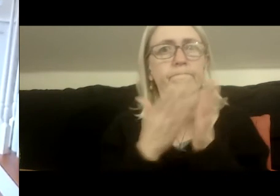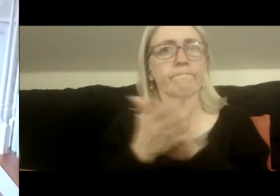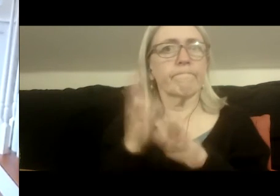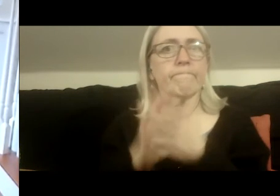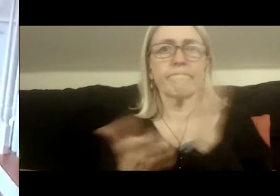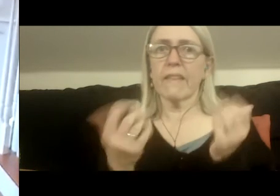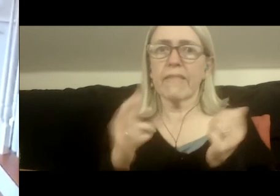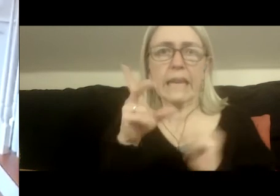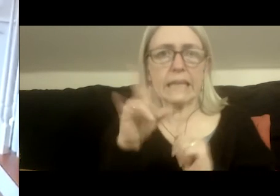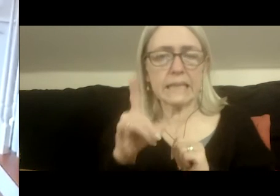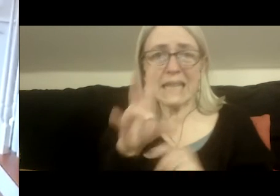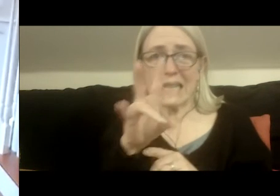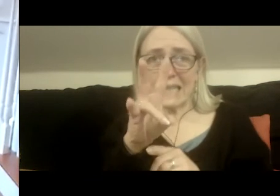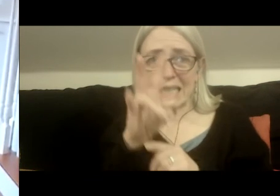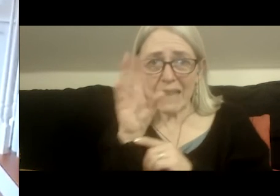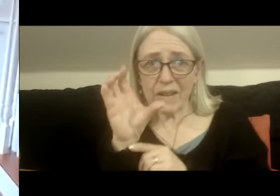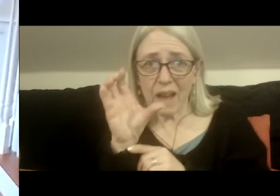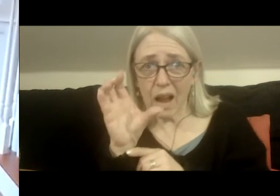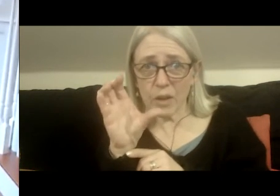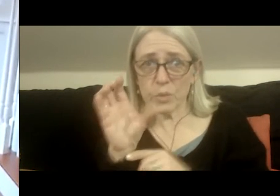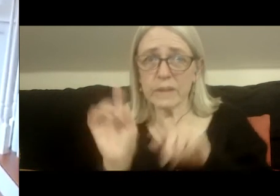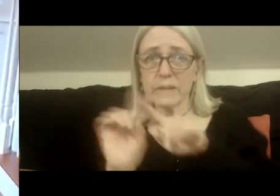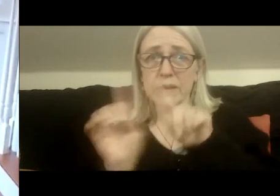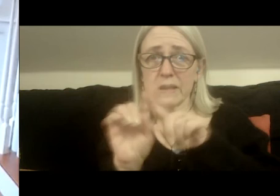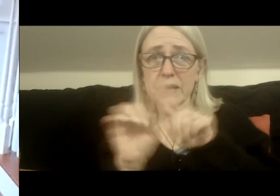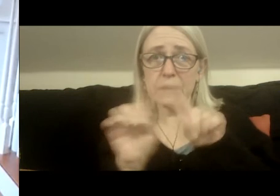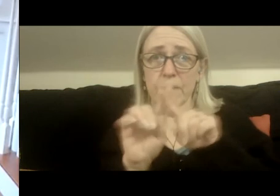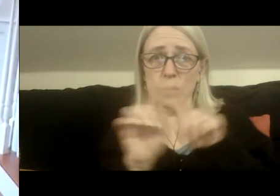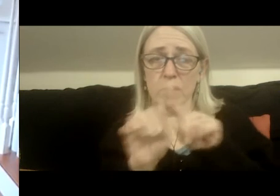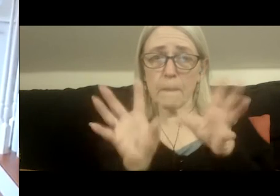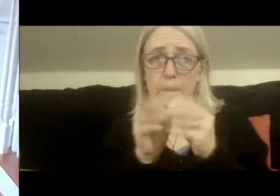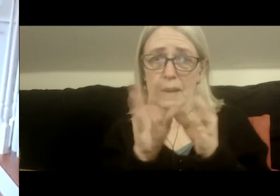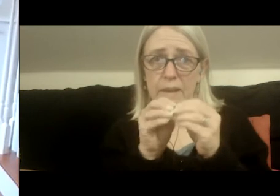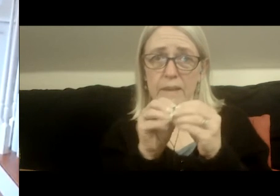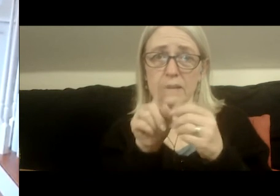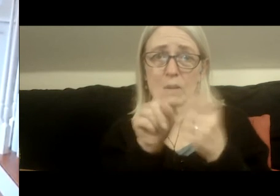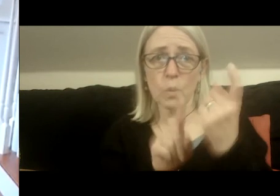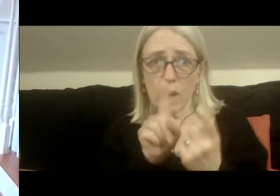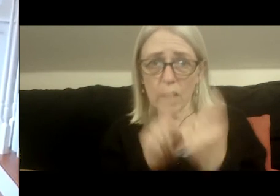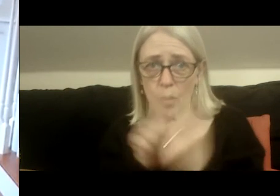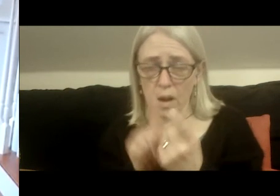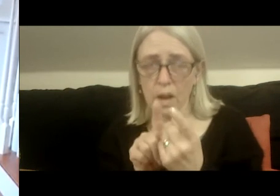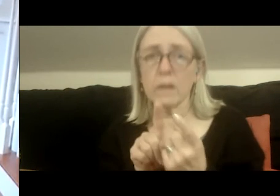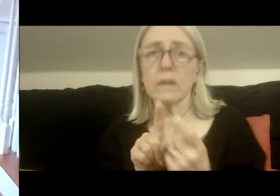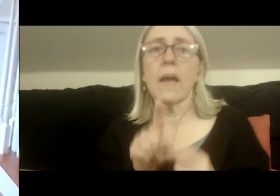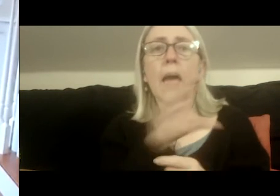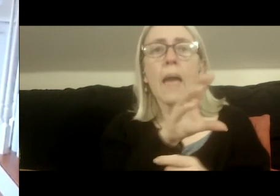one-on-one faculty consultations in addition to group sessions for the departments.